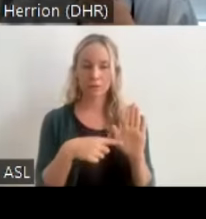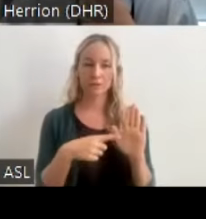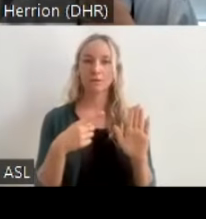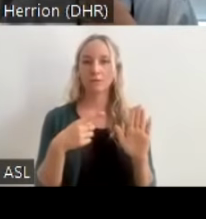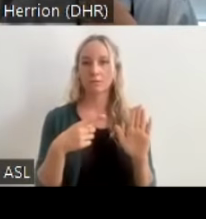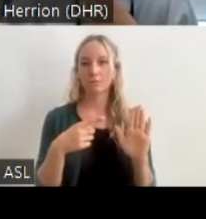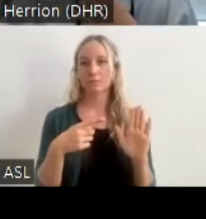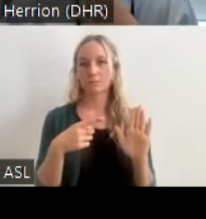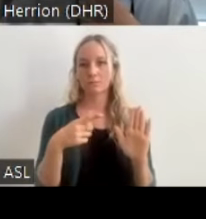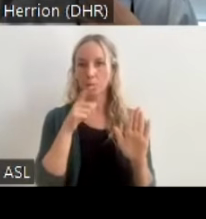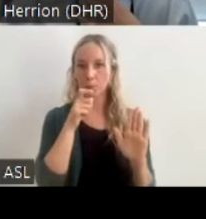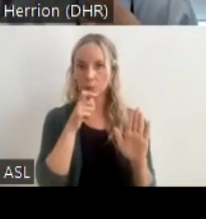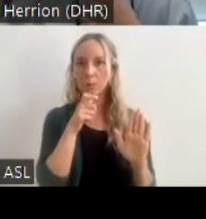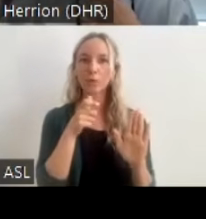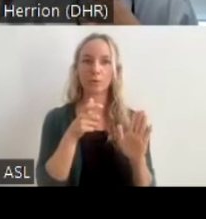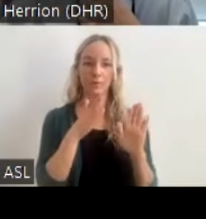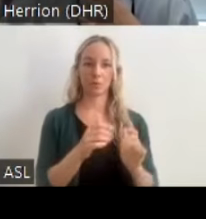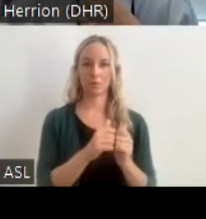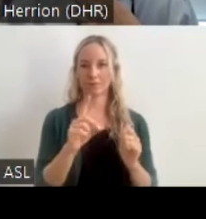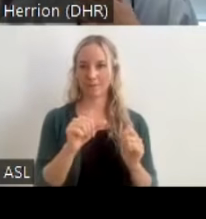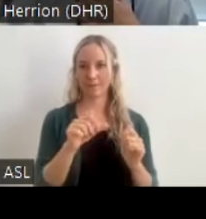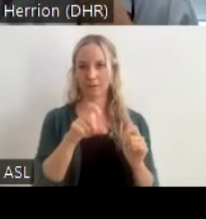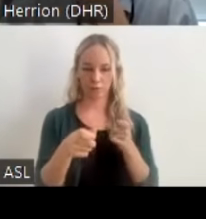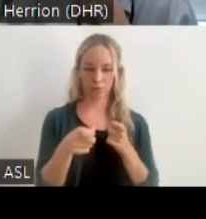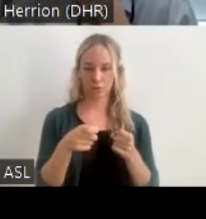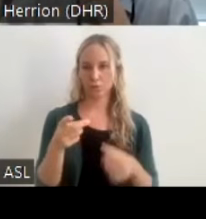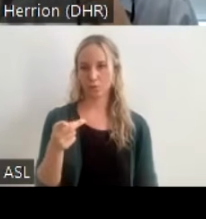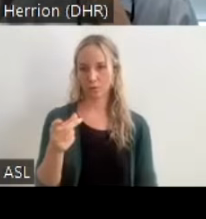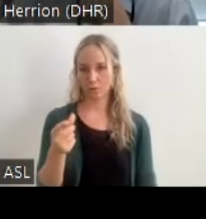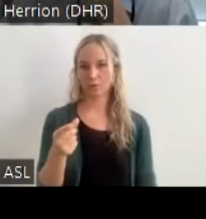the handler, We talked about inquiries, public